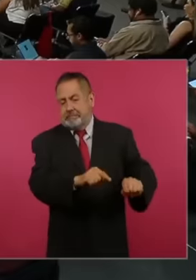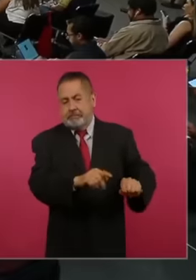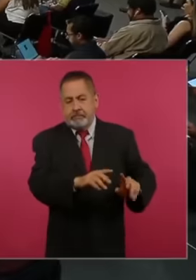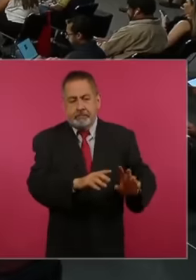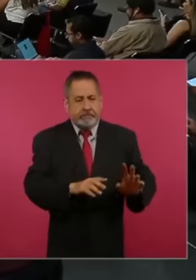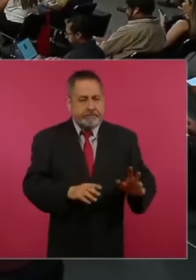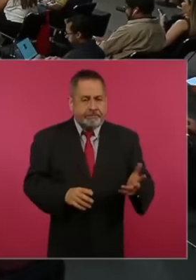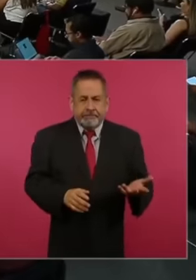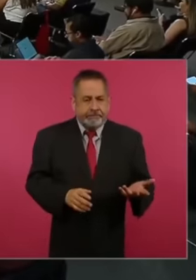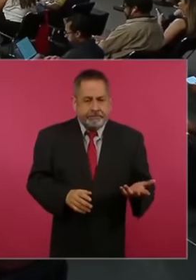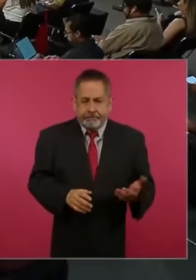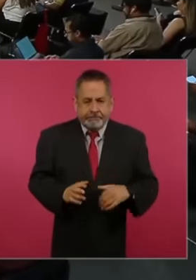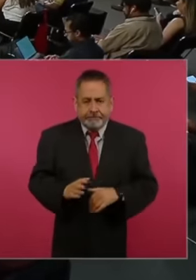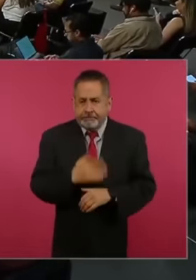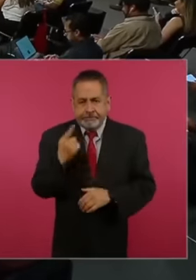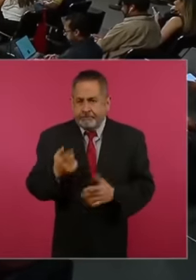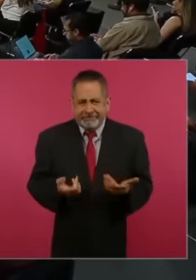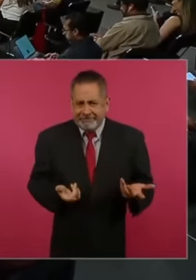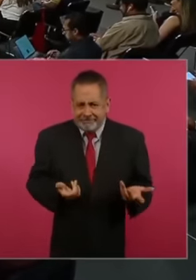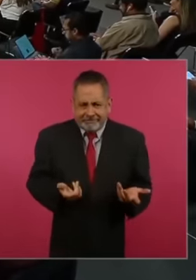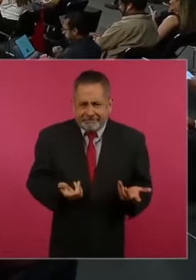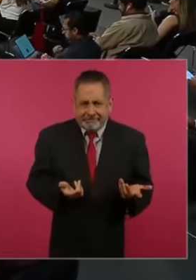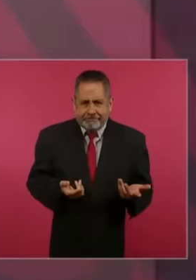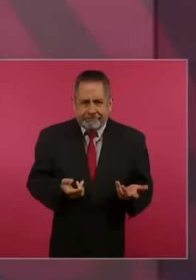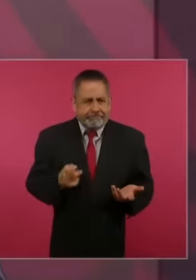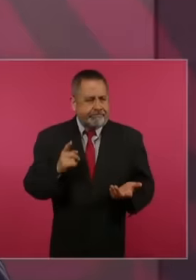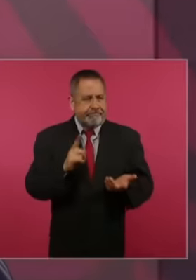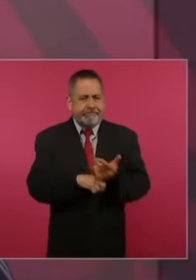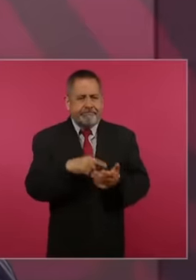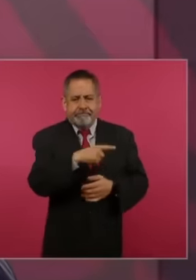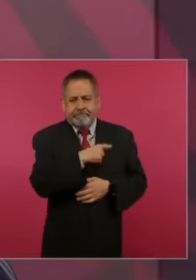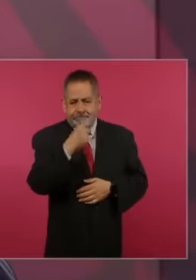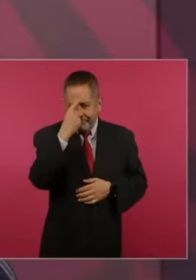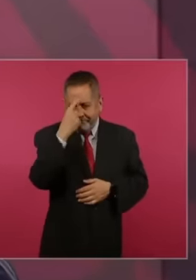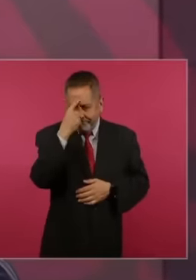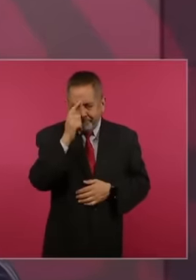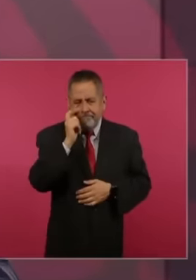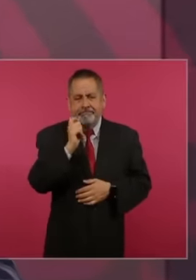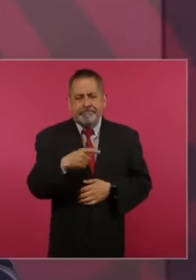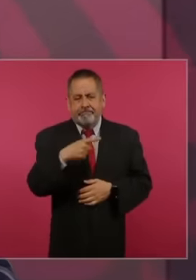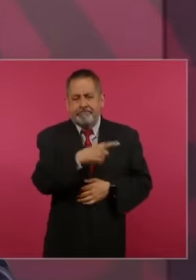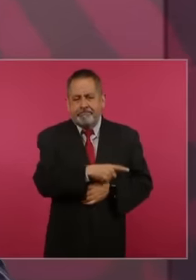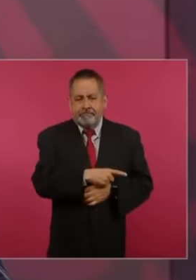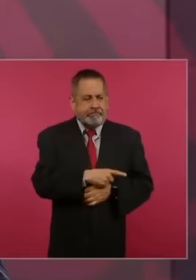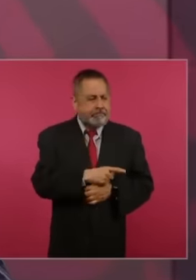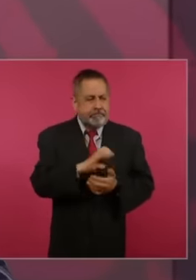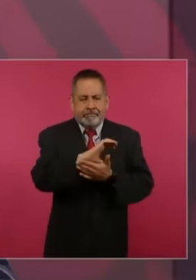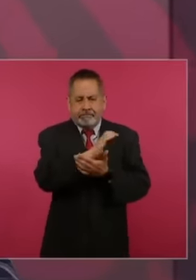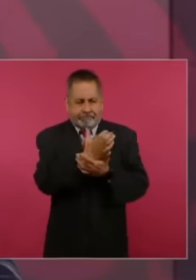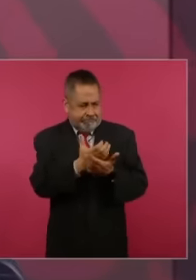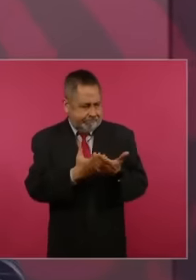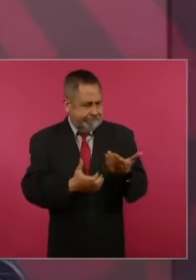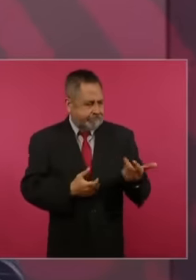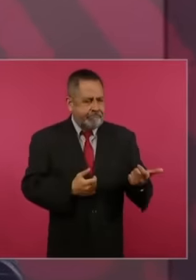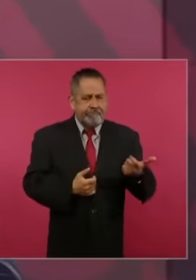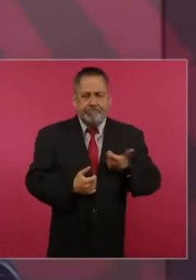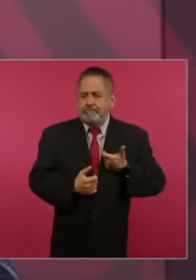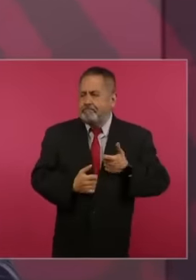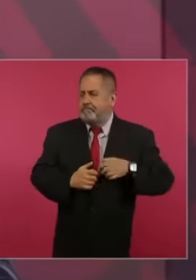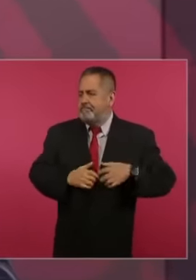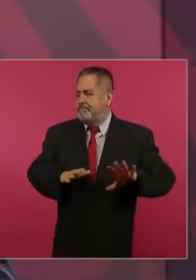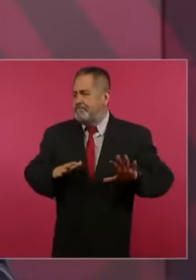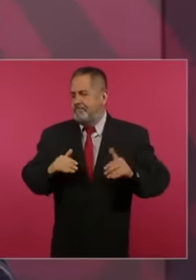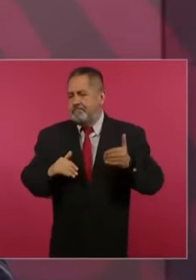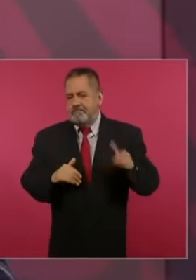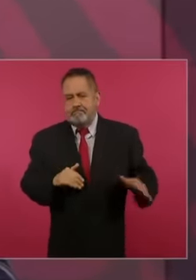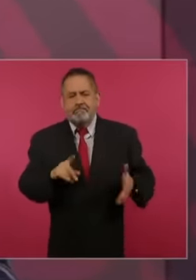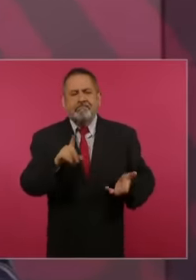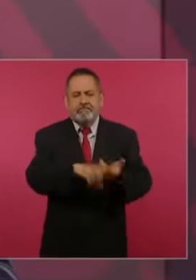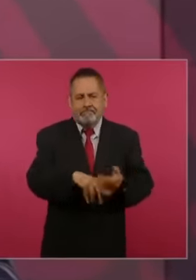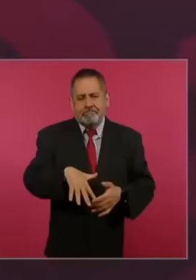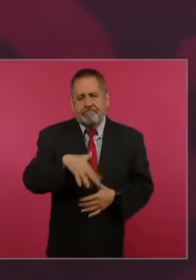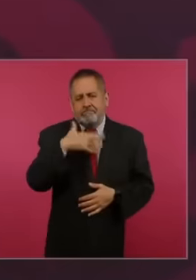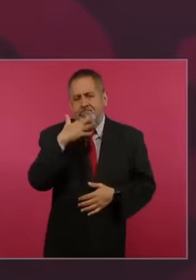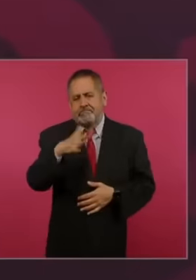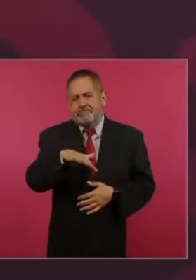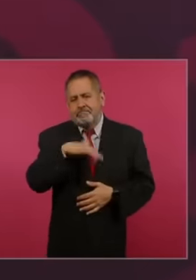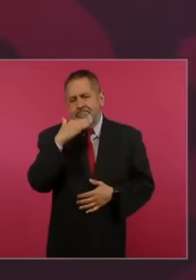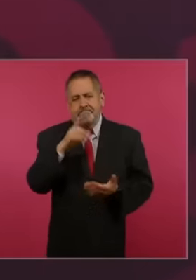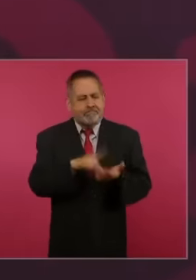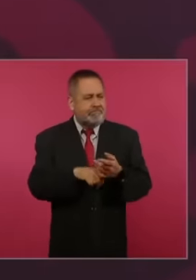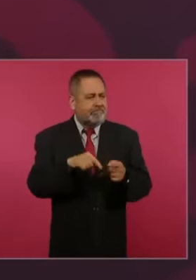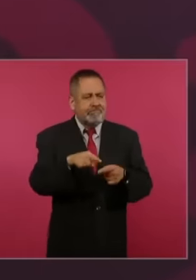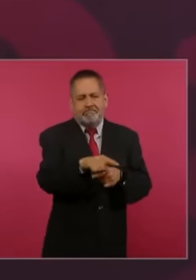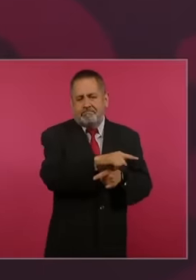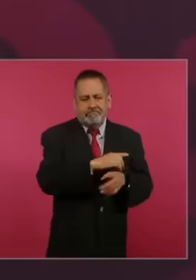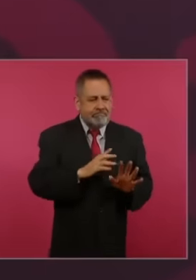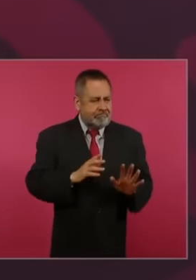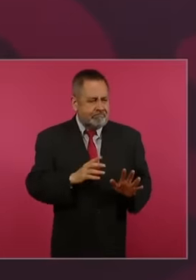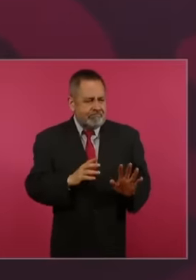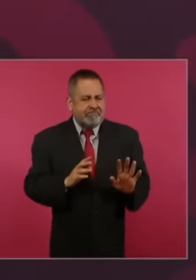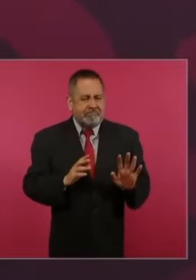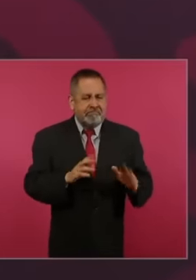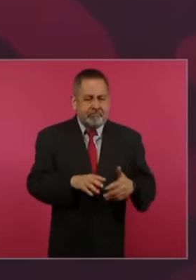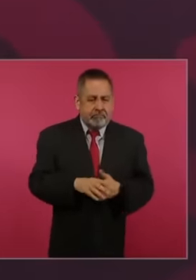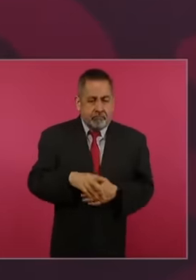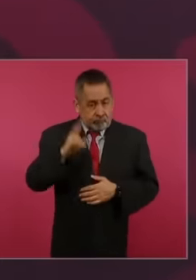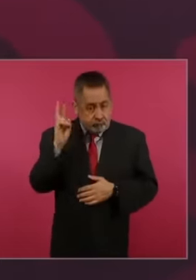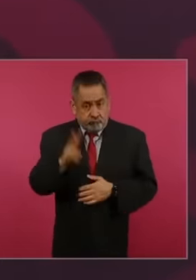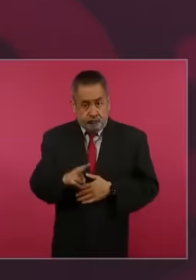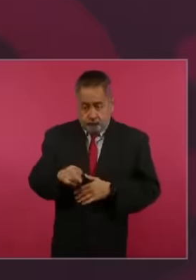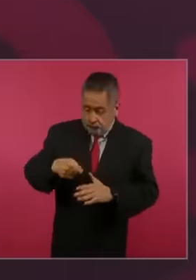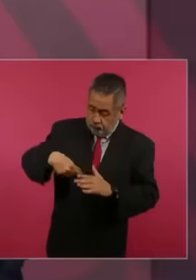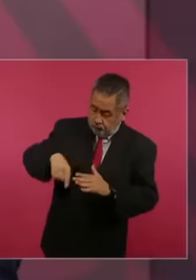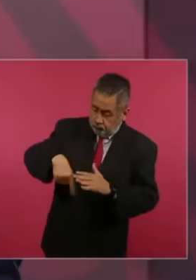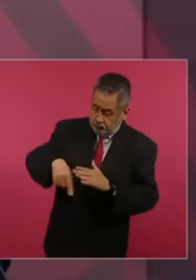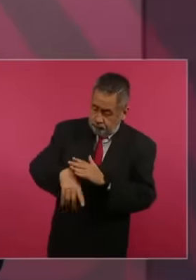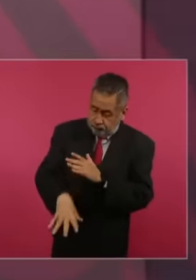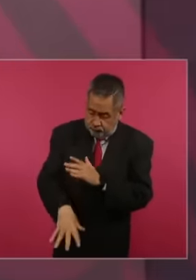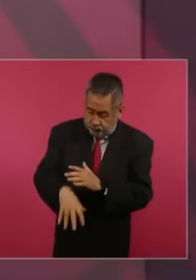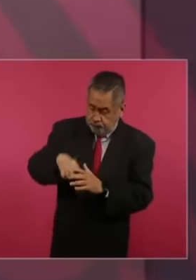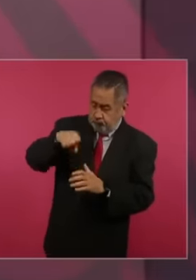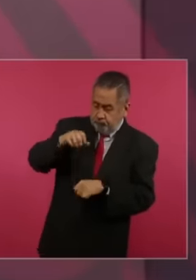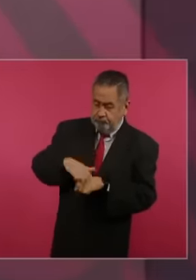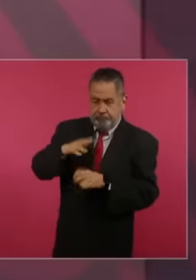basically mattered to them was the contract, corruption, money, not extracting more